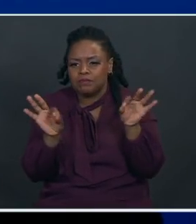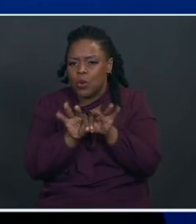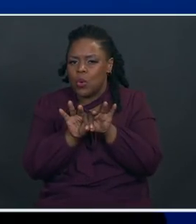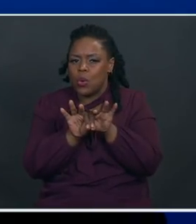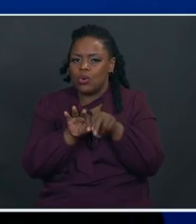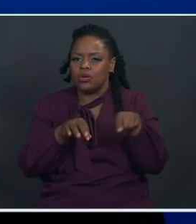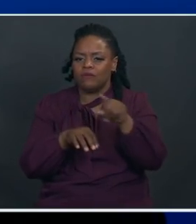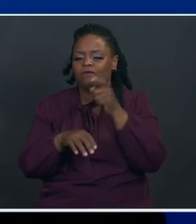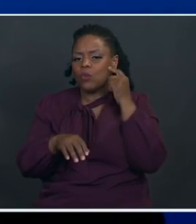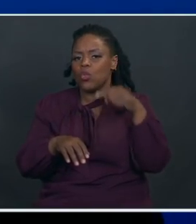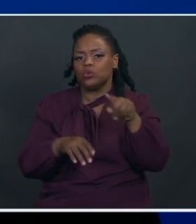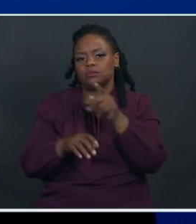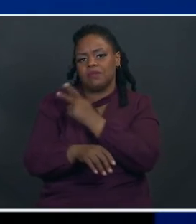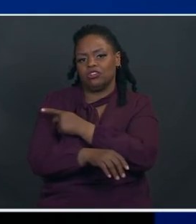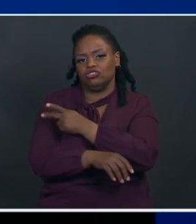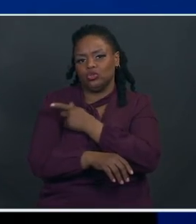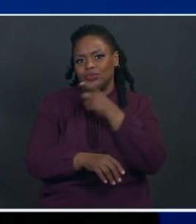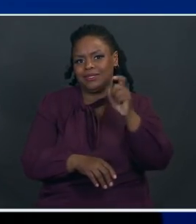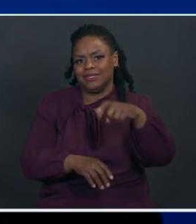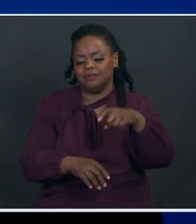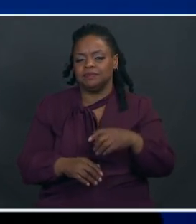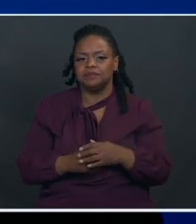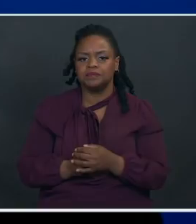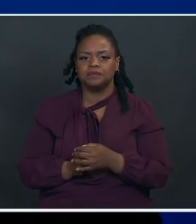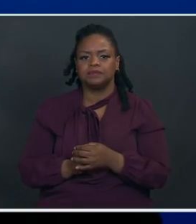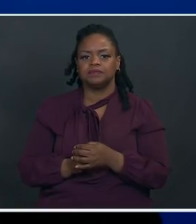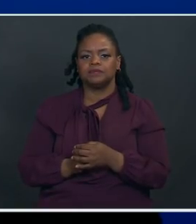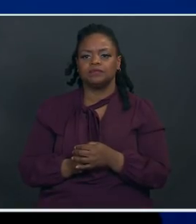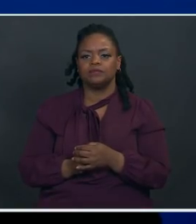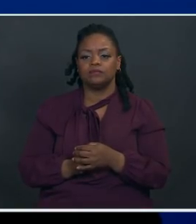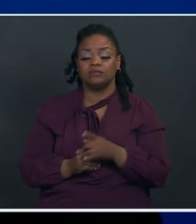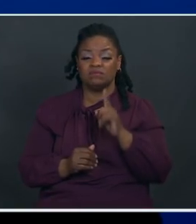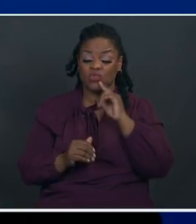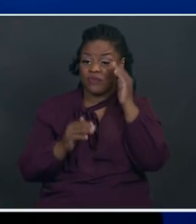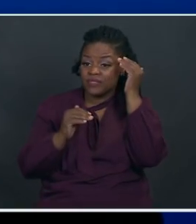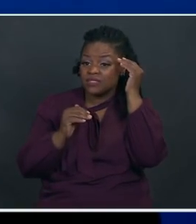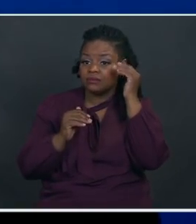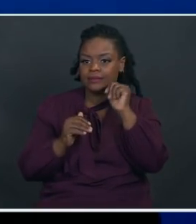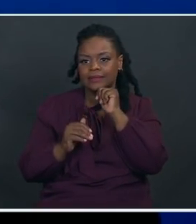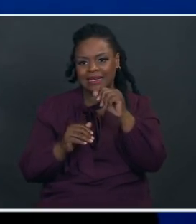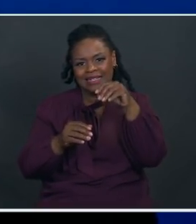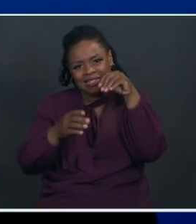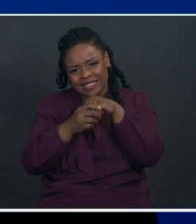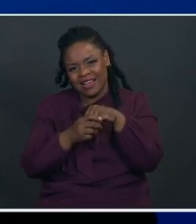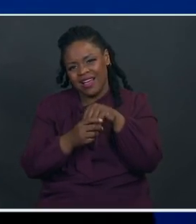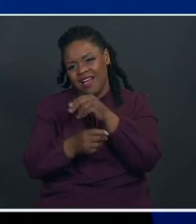in their particular state, hopefully as outpatients if we can logistically get that done.